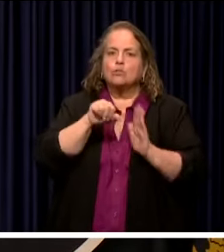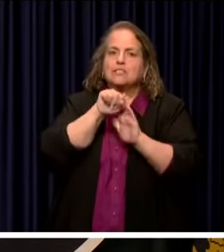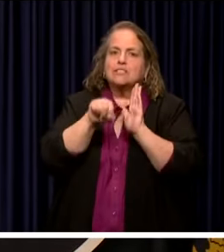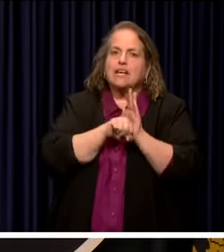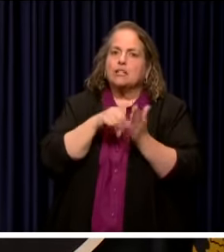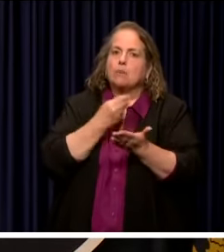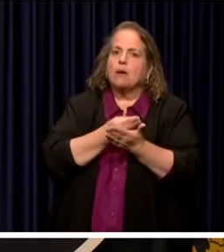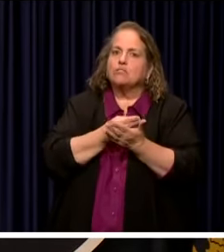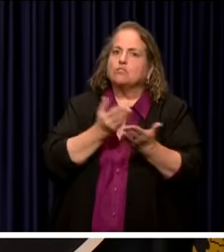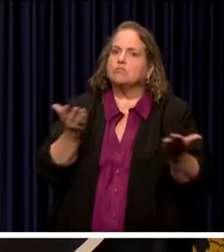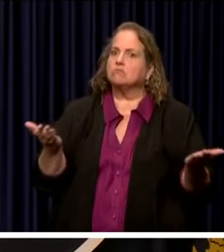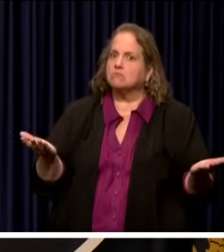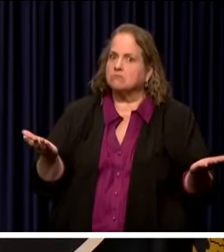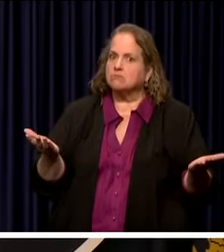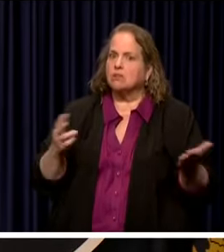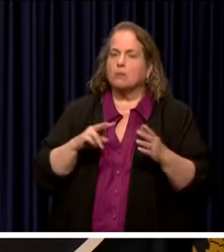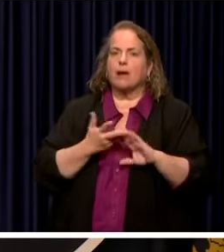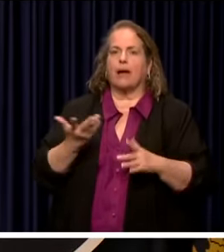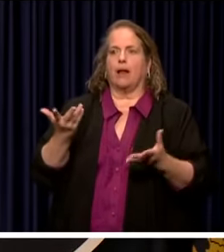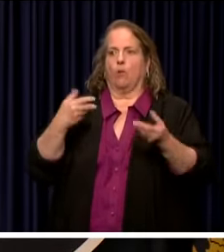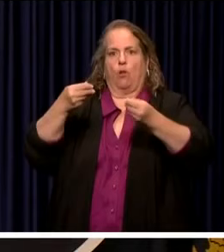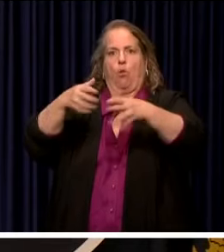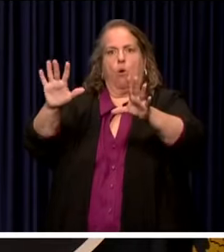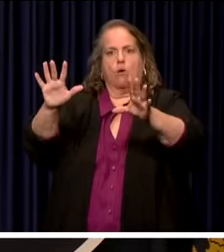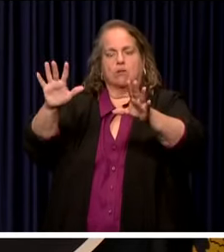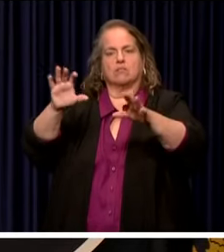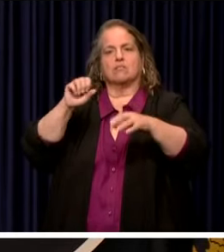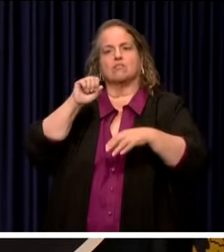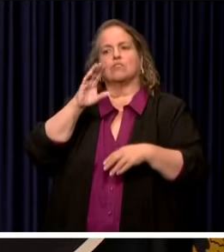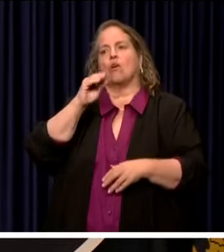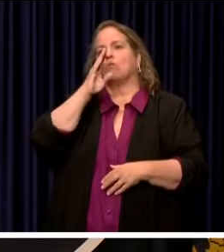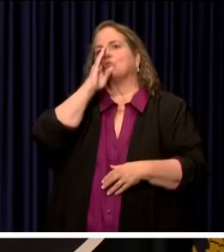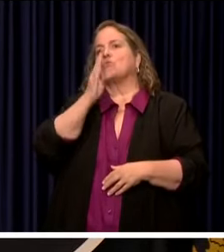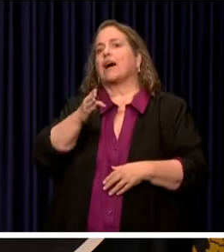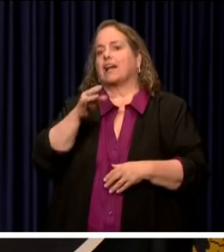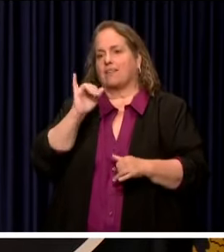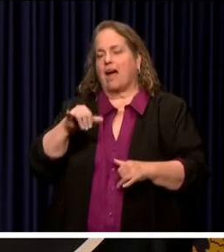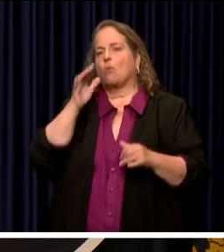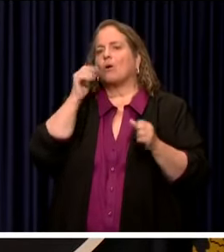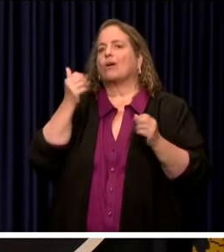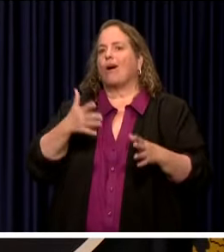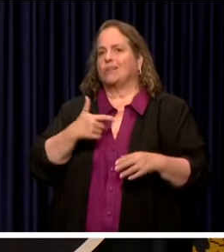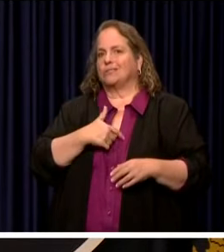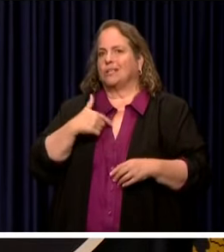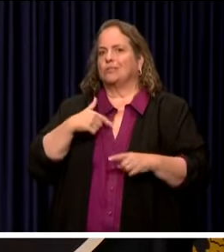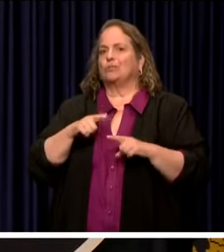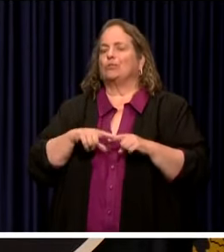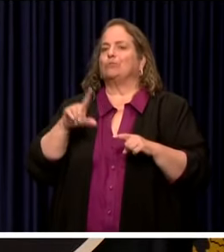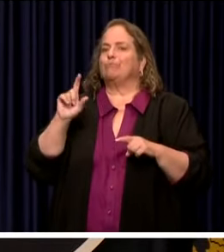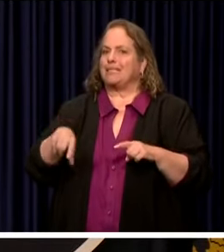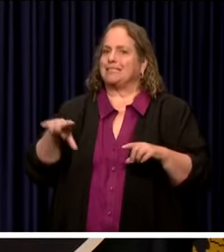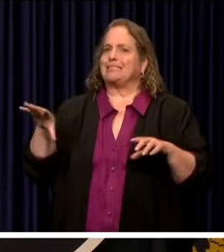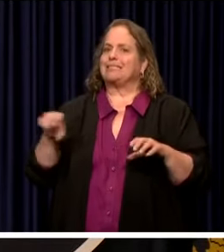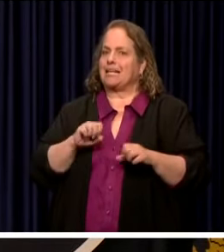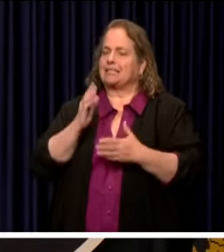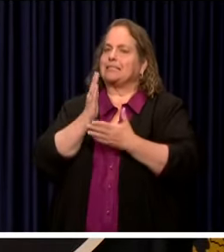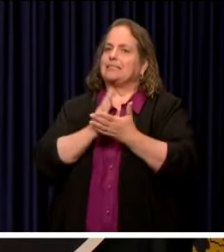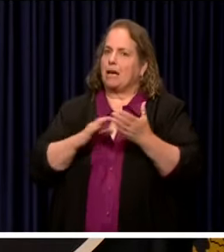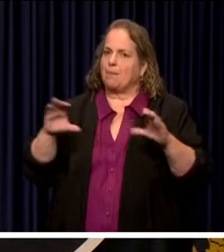AND I APPRECIATE THAT MONEY. BUT THERE HAS TO BE ANOTHER STEP.